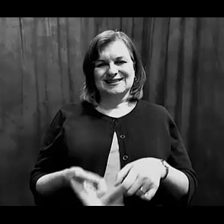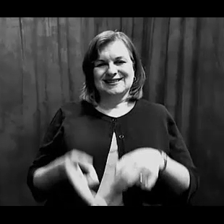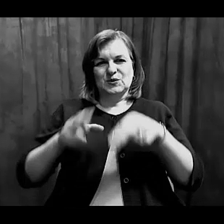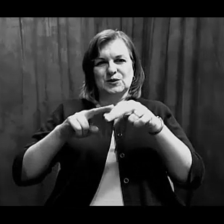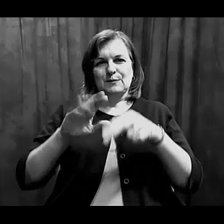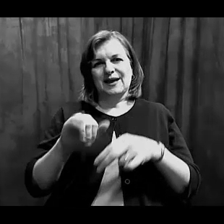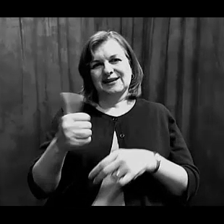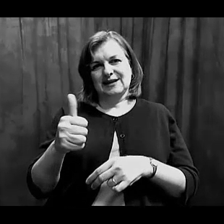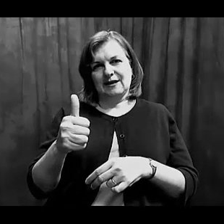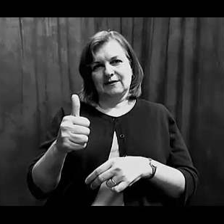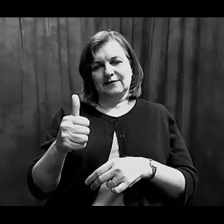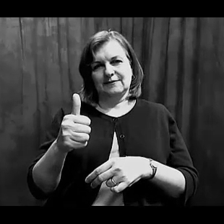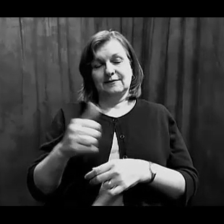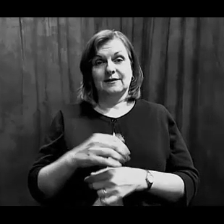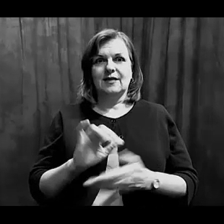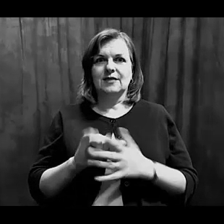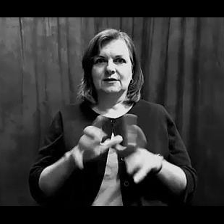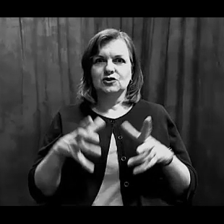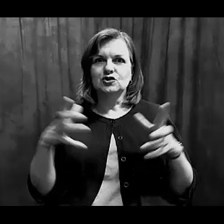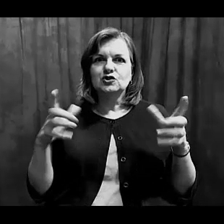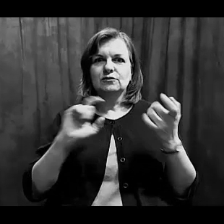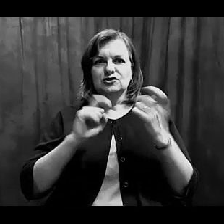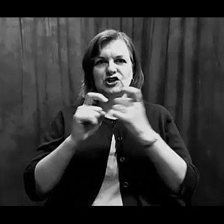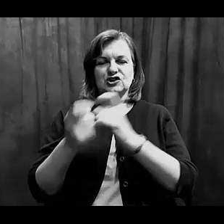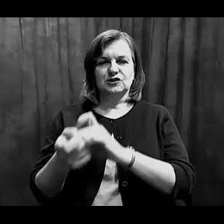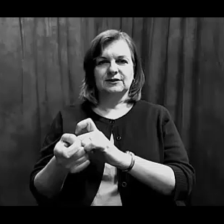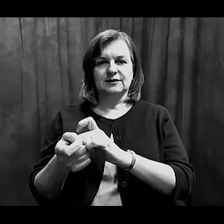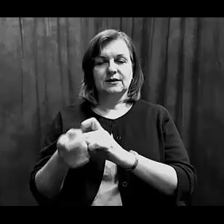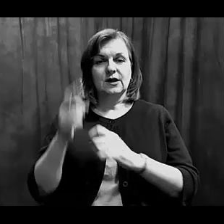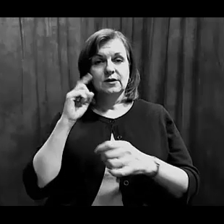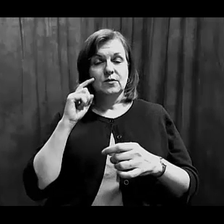or concentration of hydrogen ions